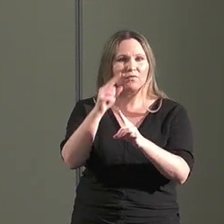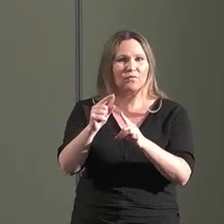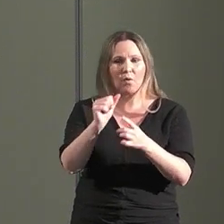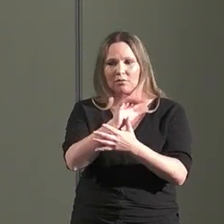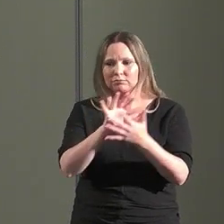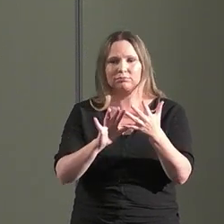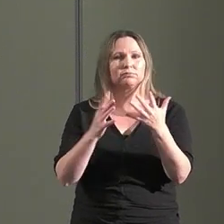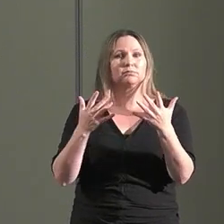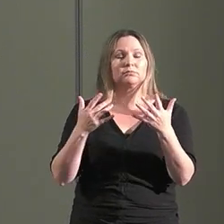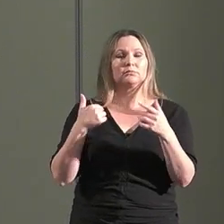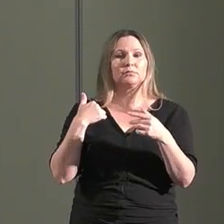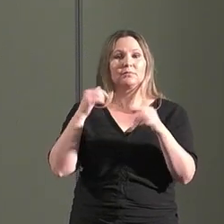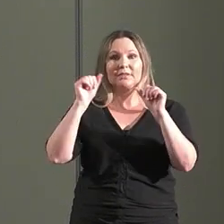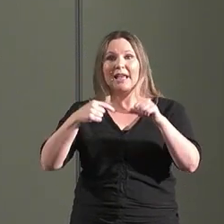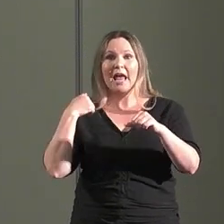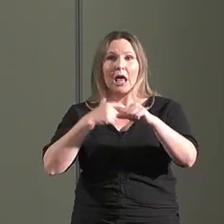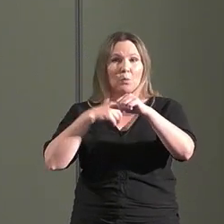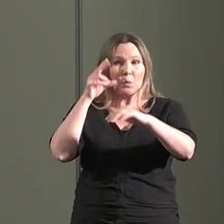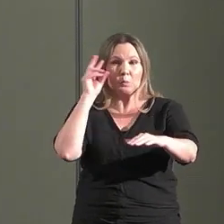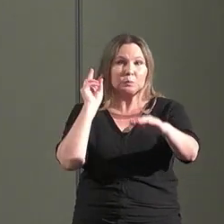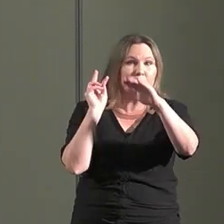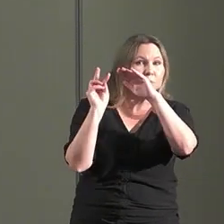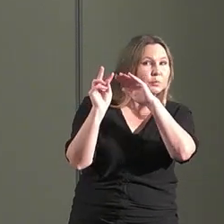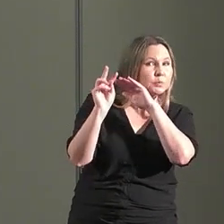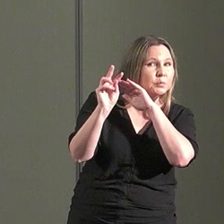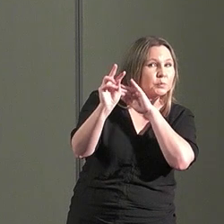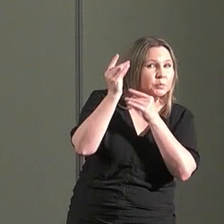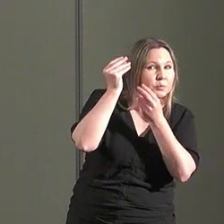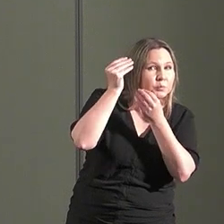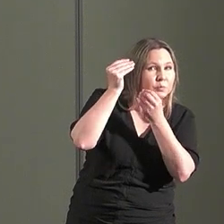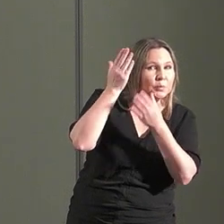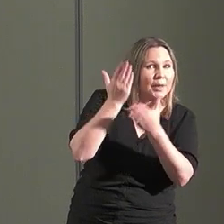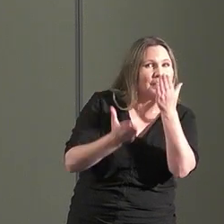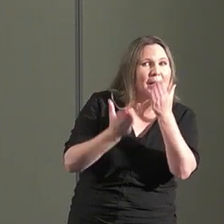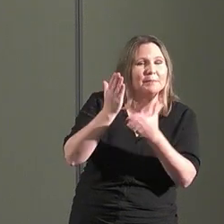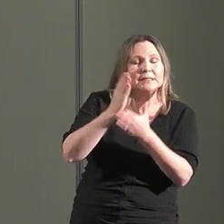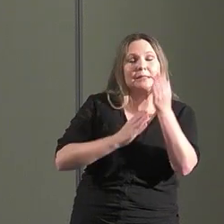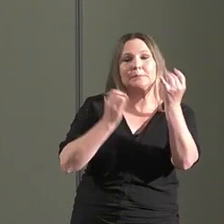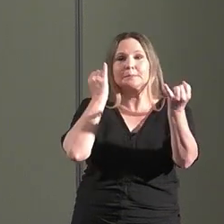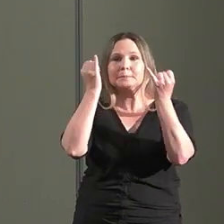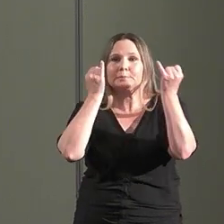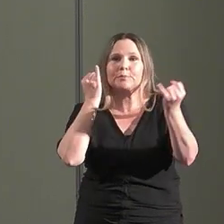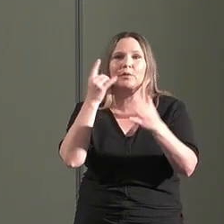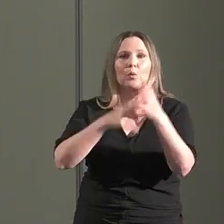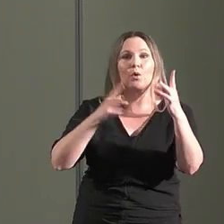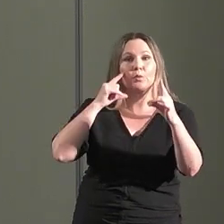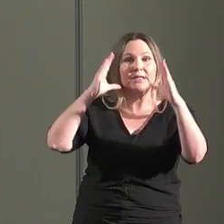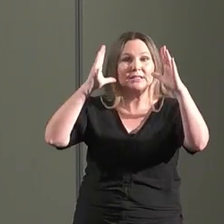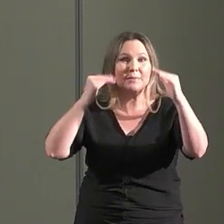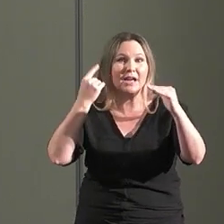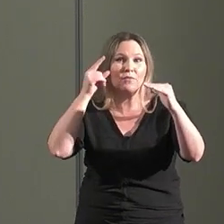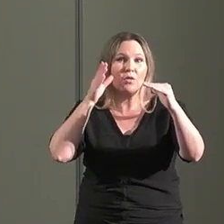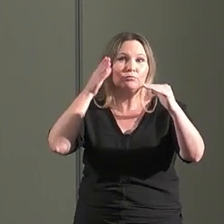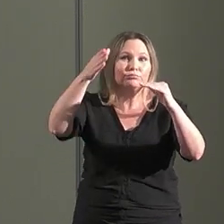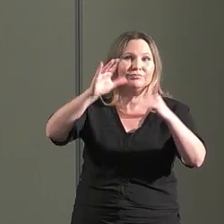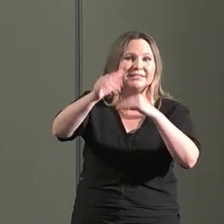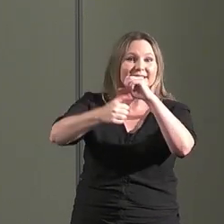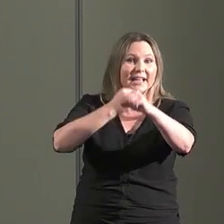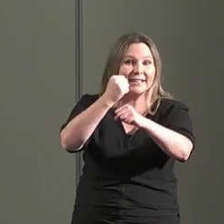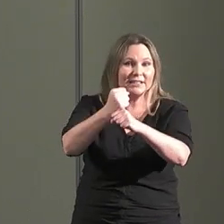Can we stair into the crystal ball and come up with ideas what we expect in the next ten years? Probably not.